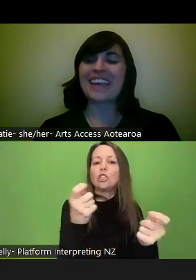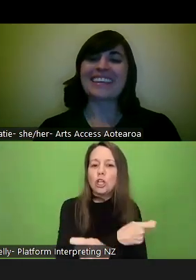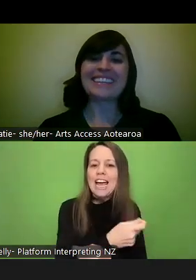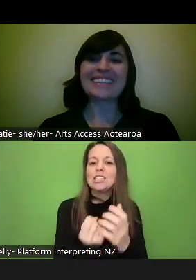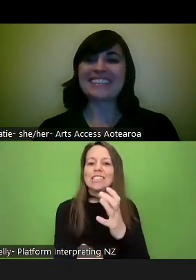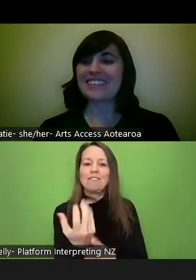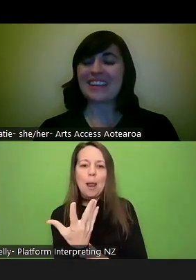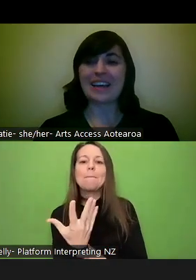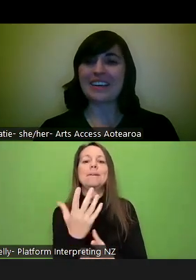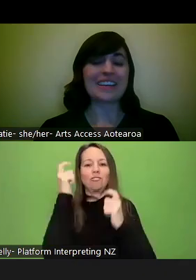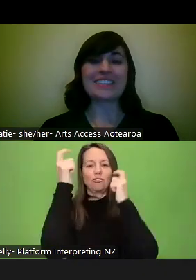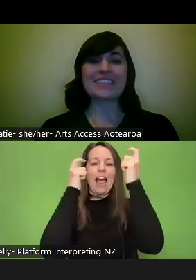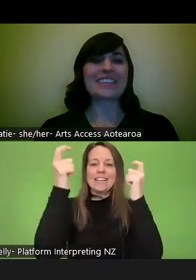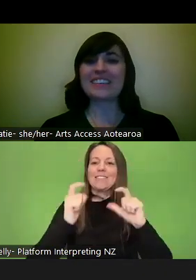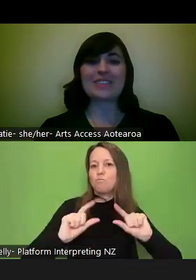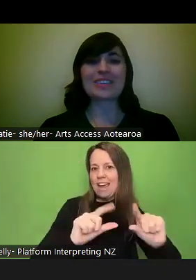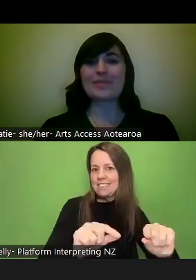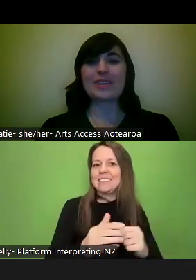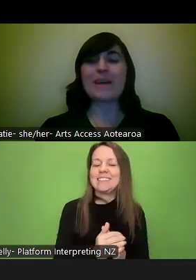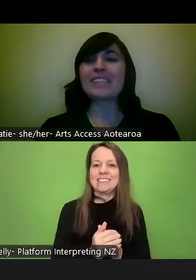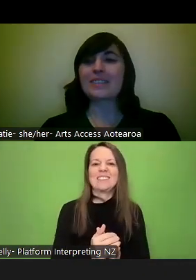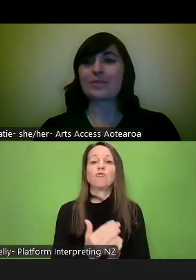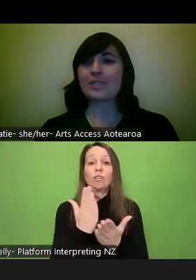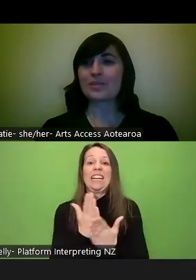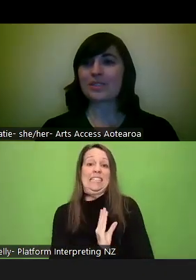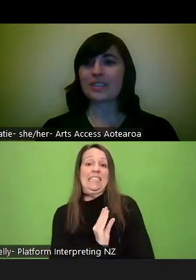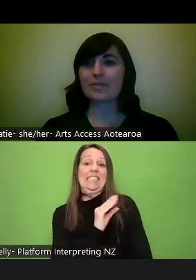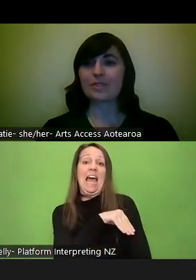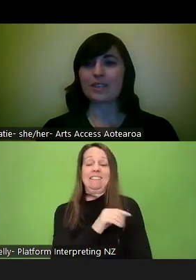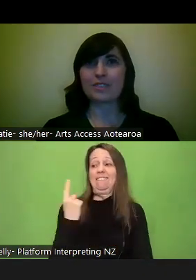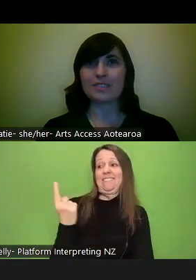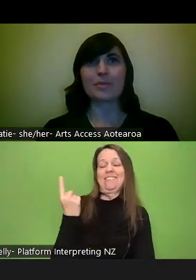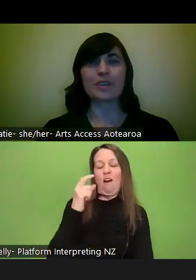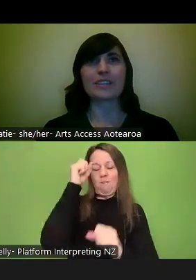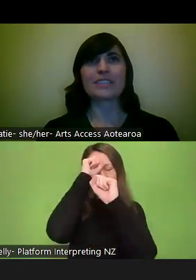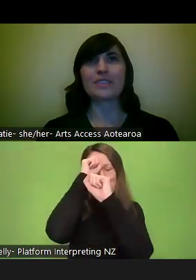And it is an it's a yeah, it's gonna be an amazing resource, for Deaf and disabled artists,